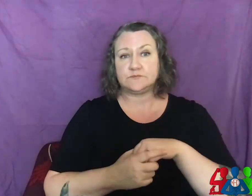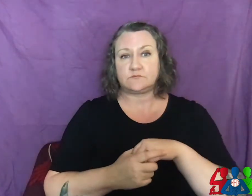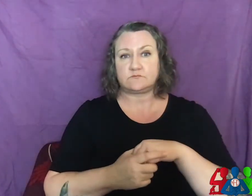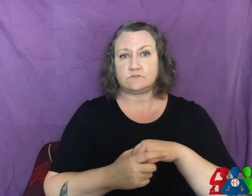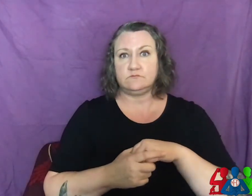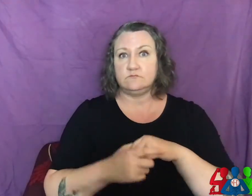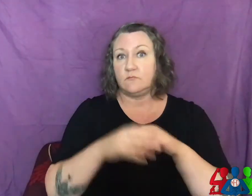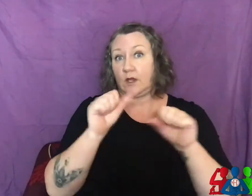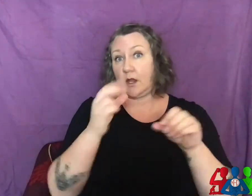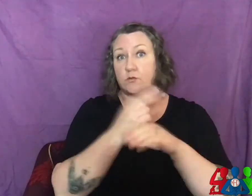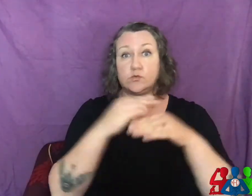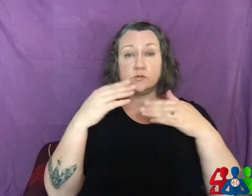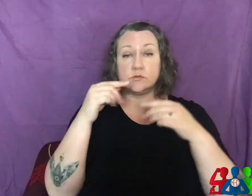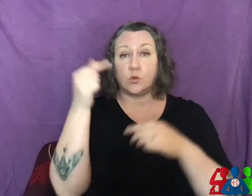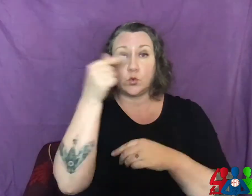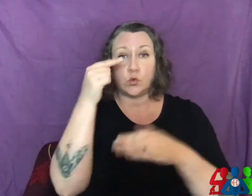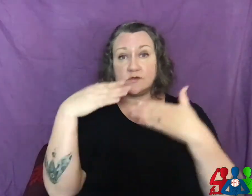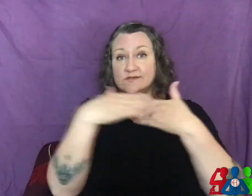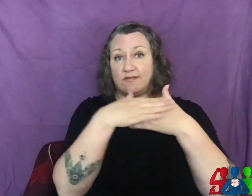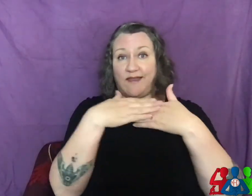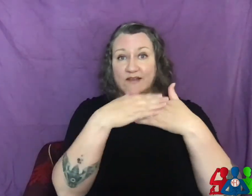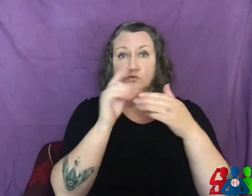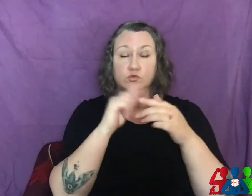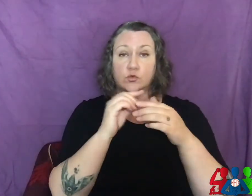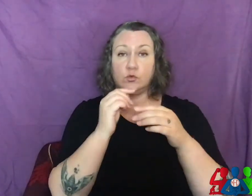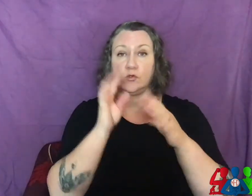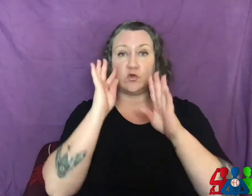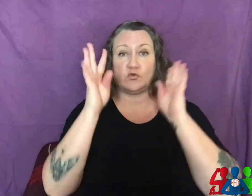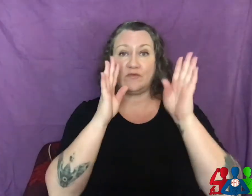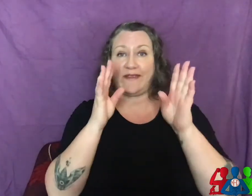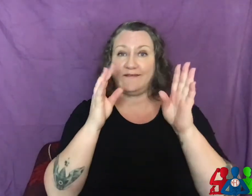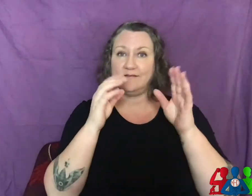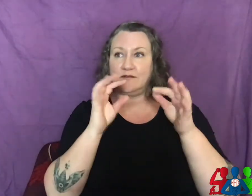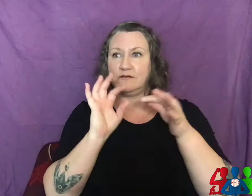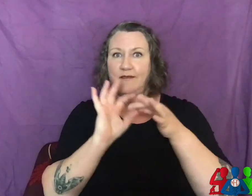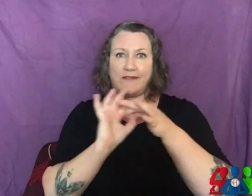provide assignments that require more collaboration among peers. For example, if you ask them to